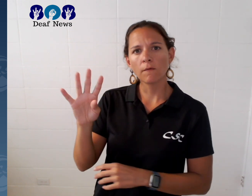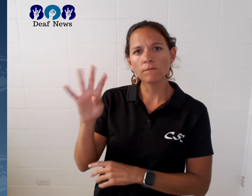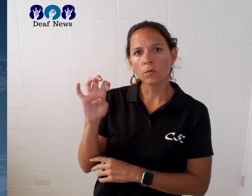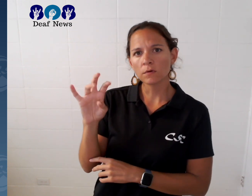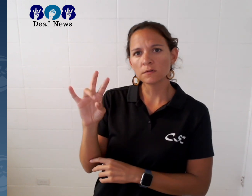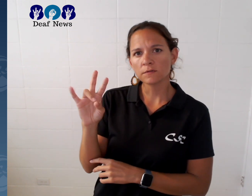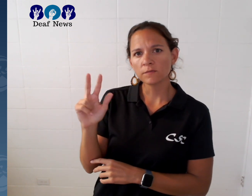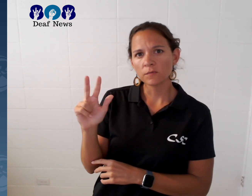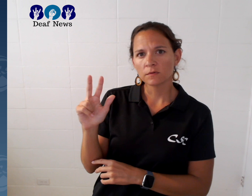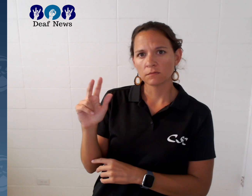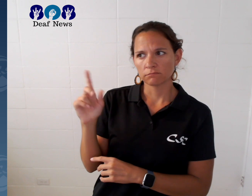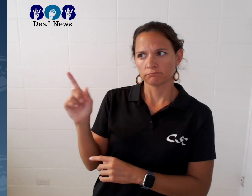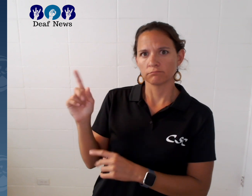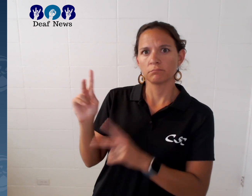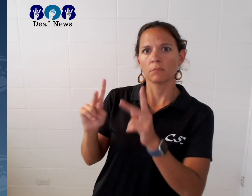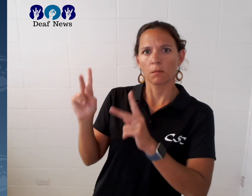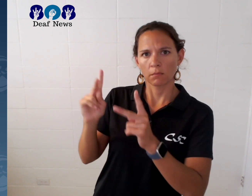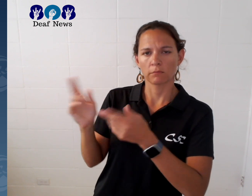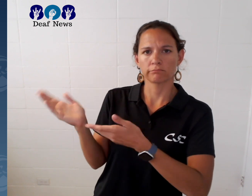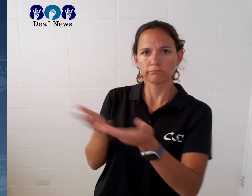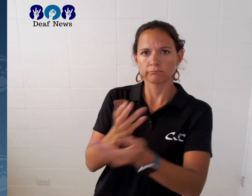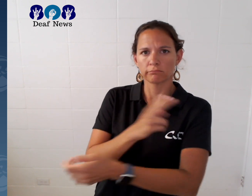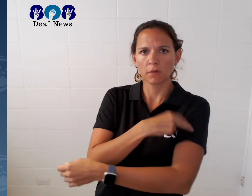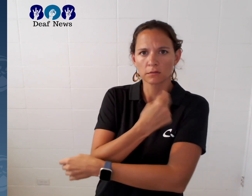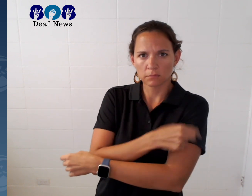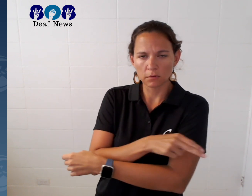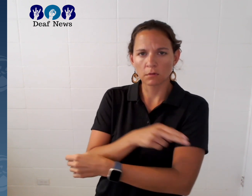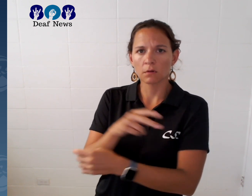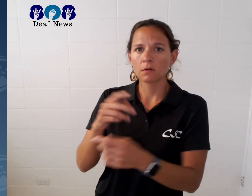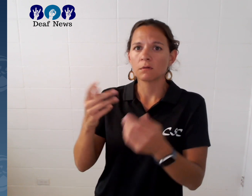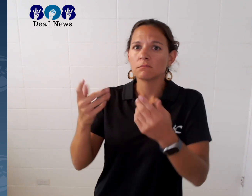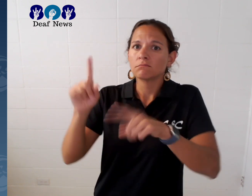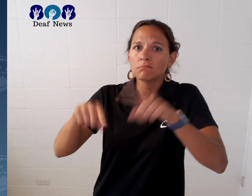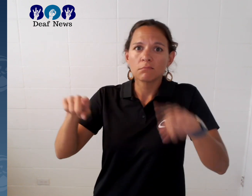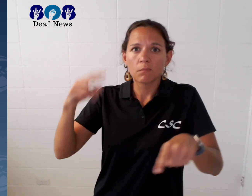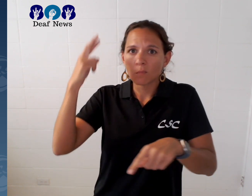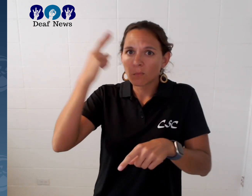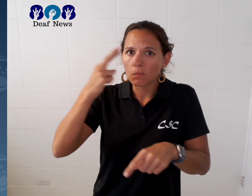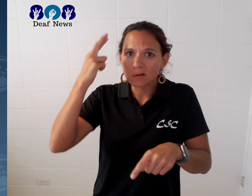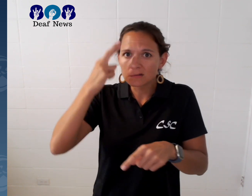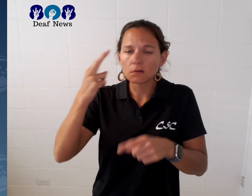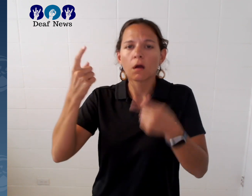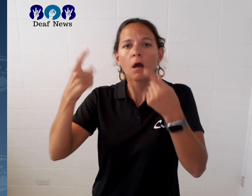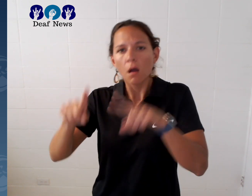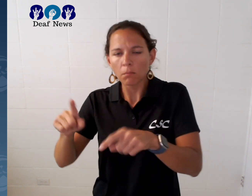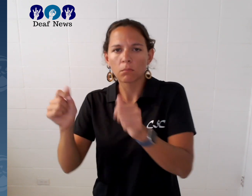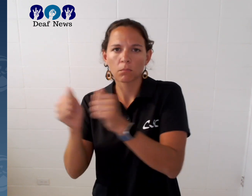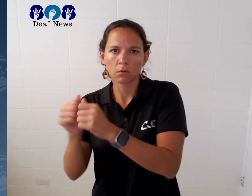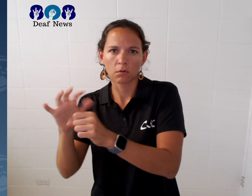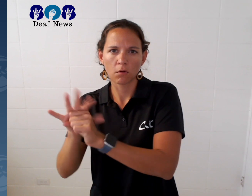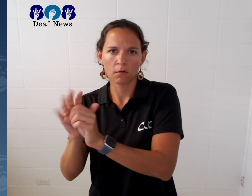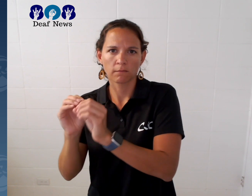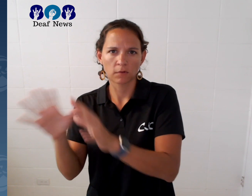Compared to last month, 473 people were in the hospital for various reasons